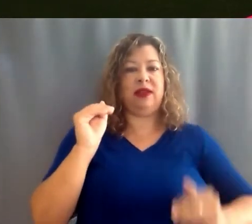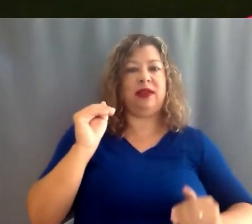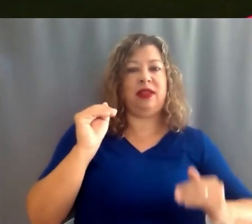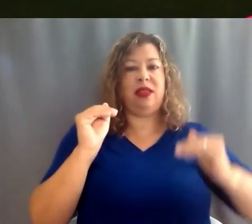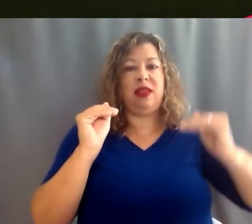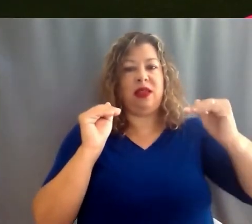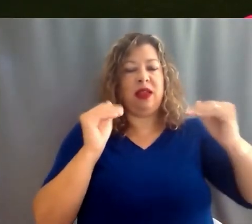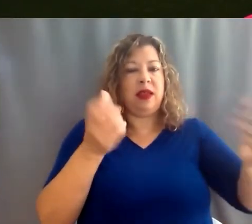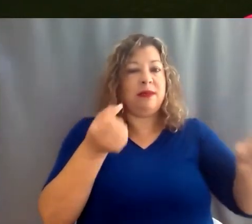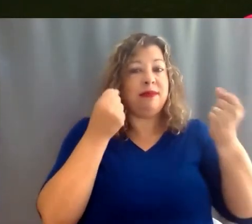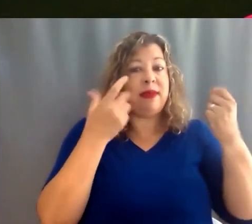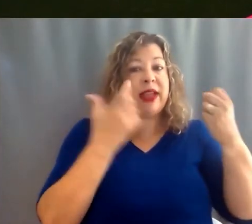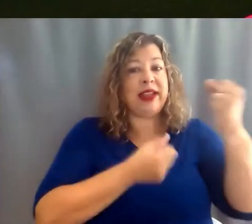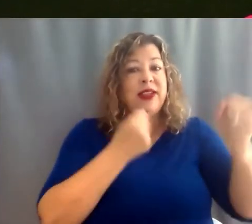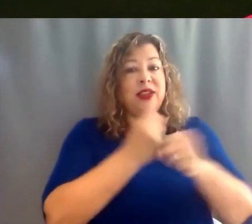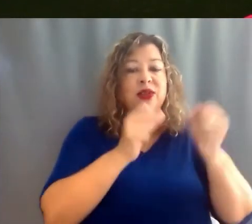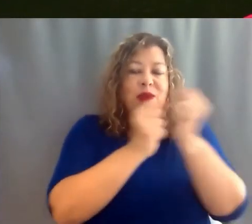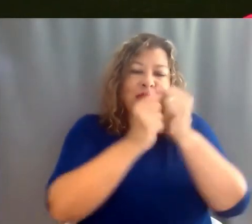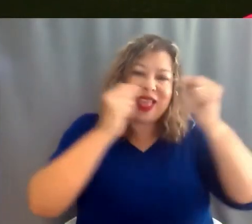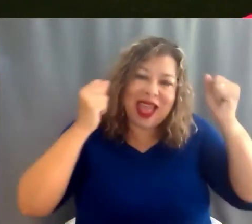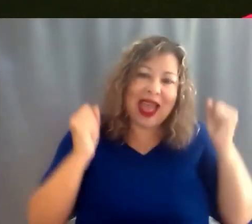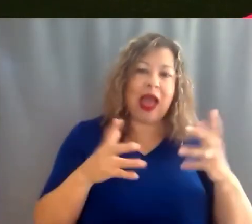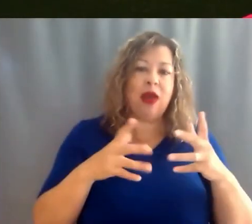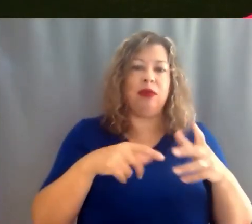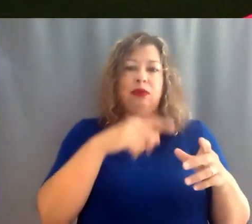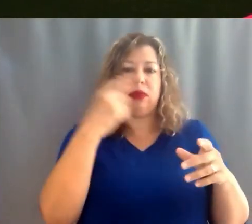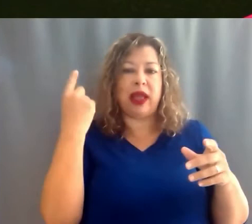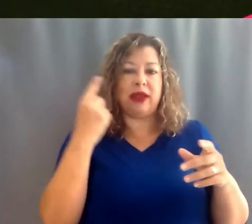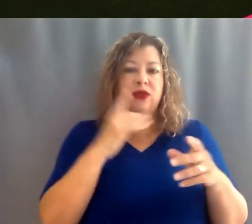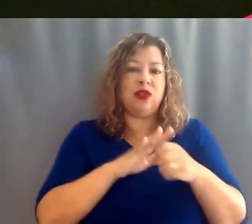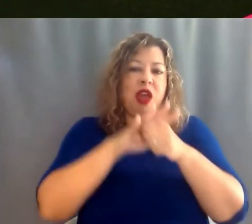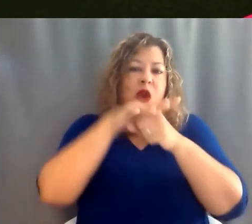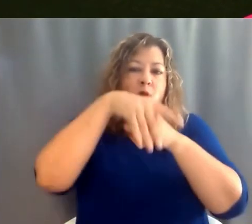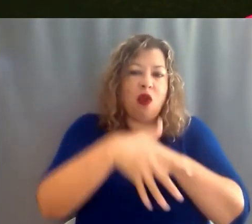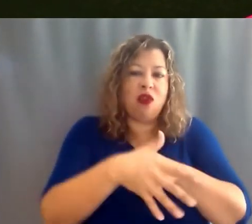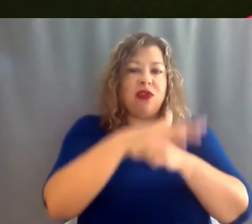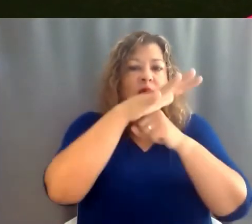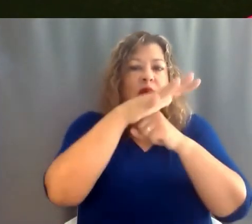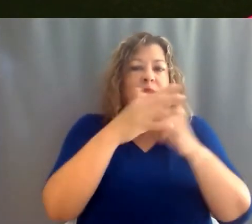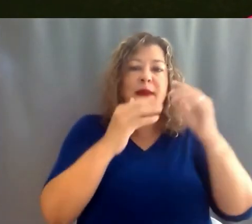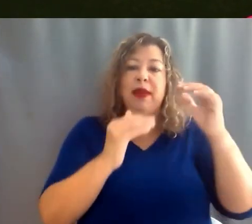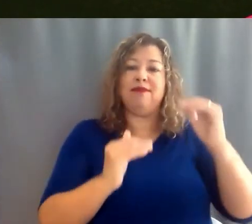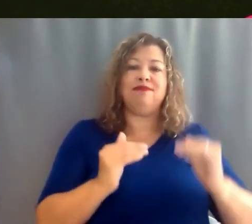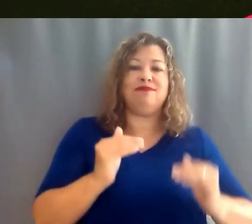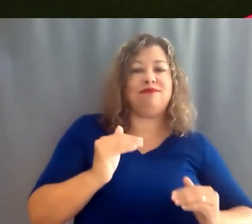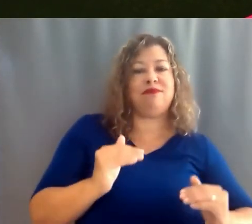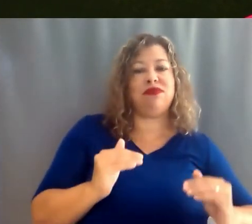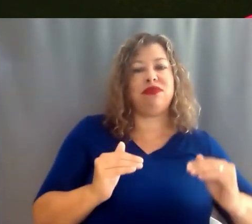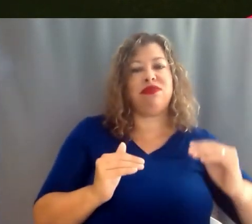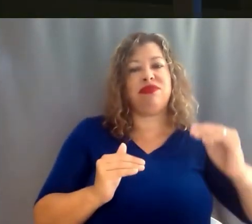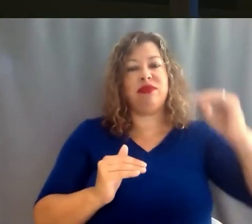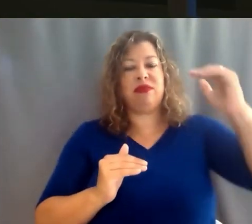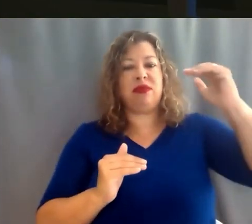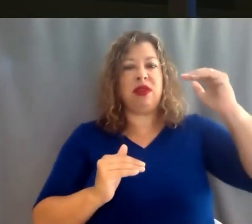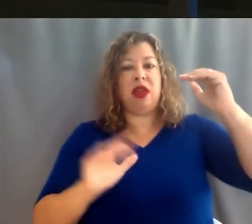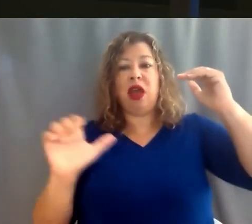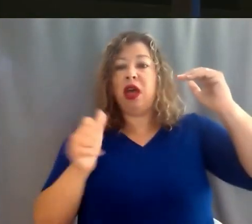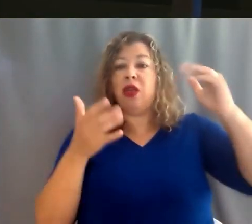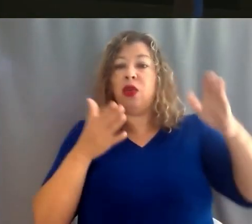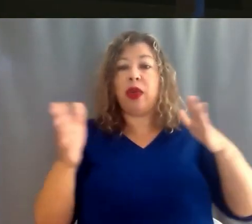It goes to just kind of balance out. It's another opportunity to bring community into school spaces. Ron.